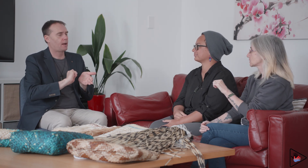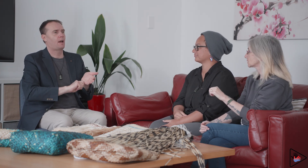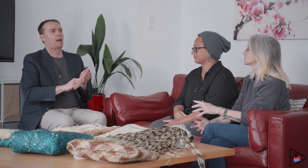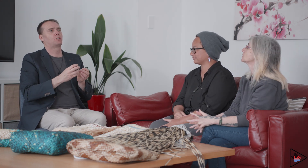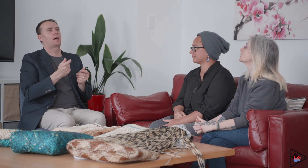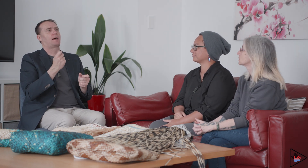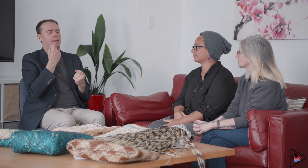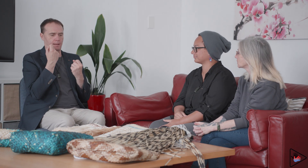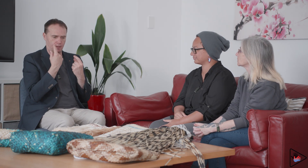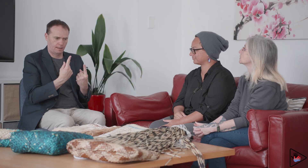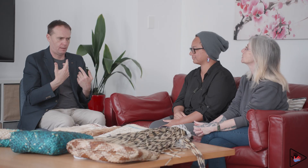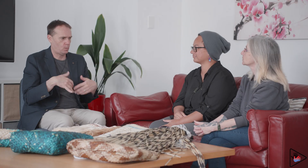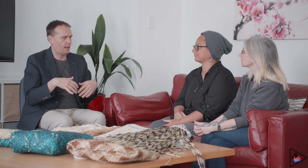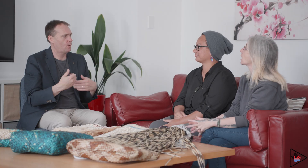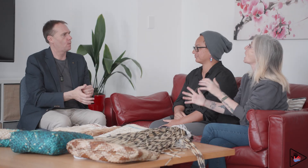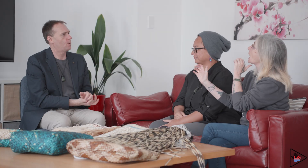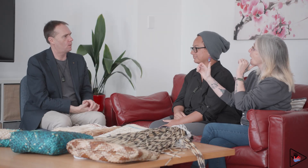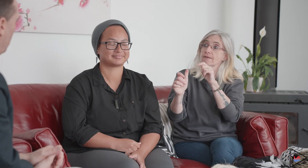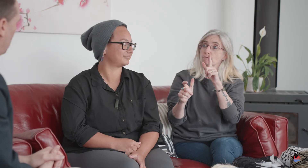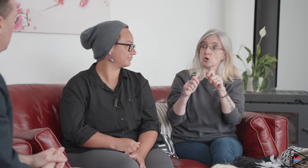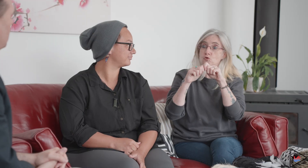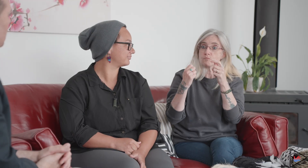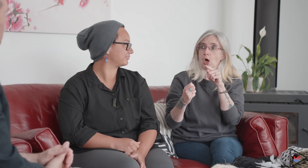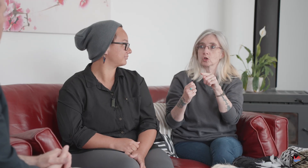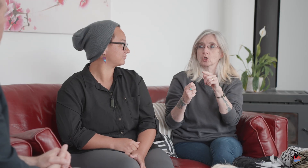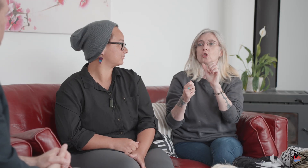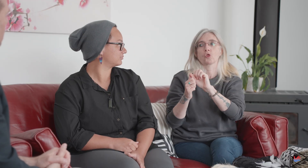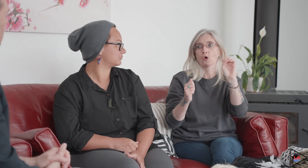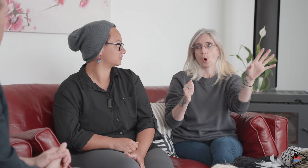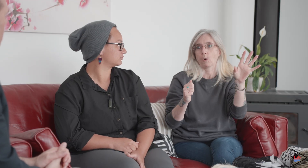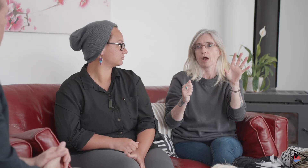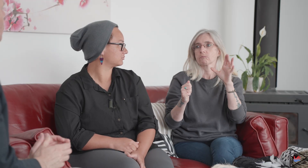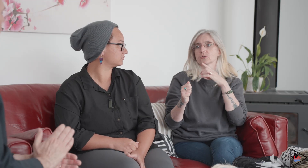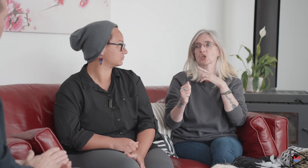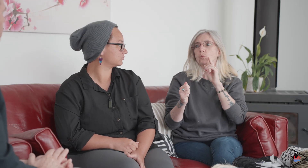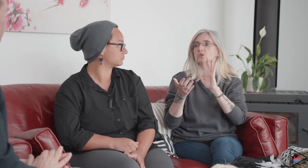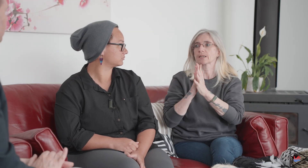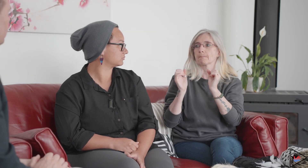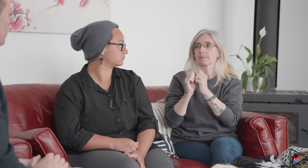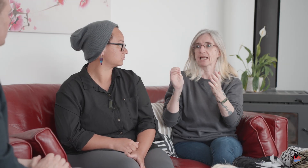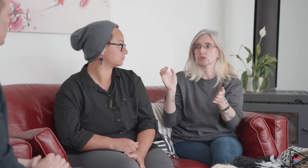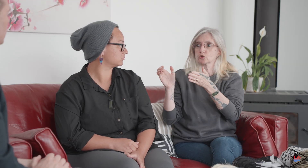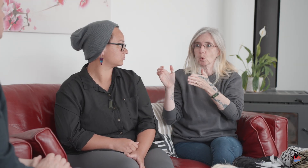that's what was used to get the fibres out of the harakeke. I see. Yeah. And so, you know,